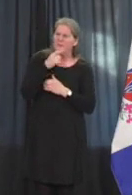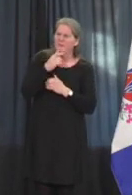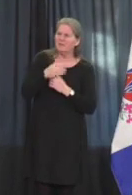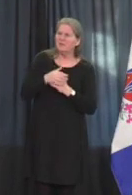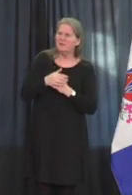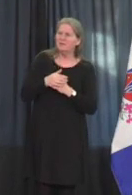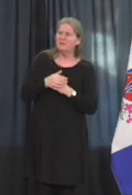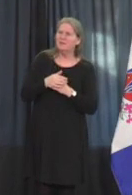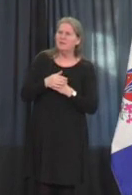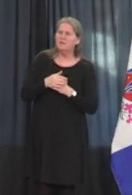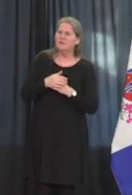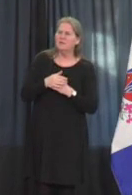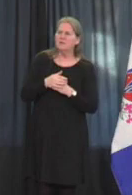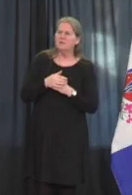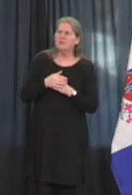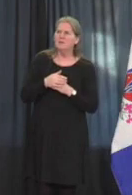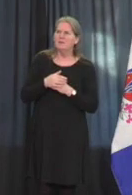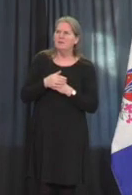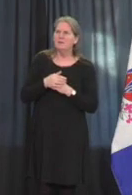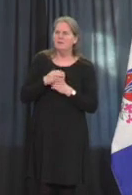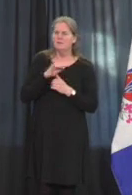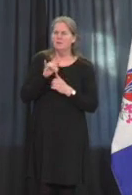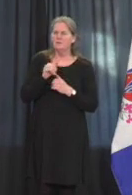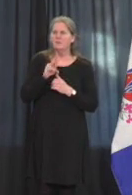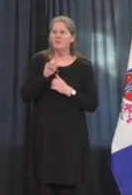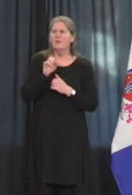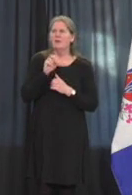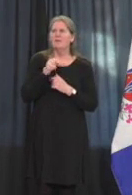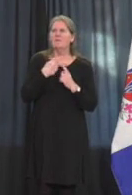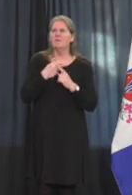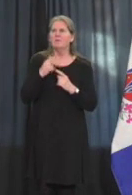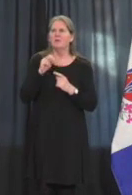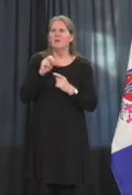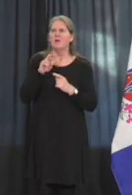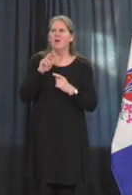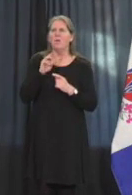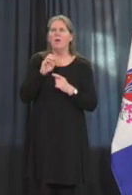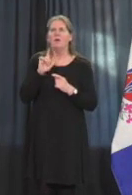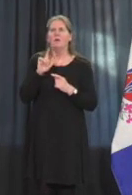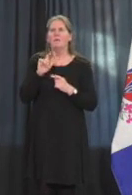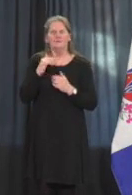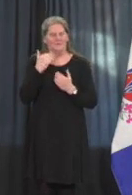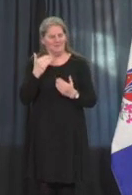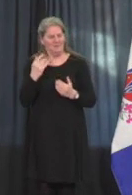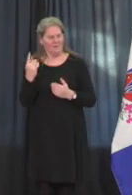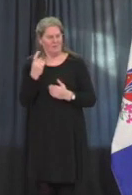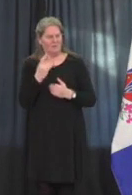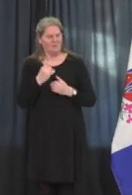PLEASE? IT'S JULIEN FROM THE NARWHAL. GO AHEAD.